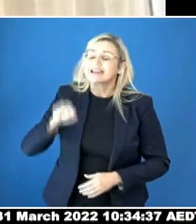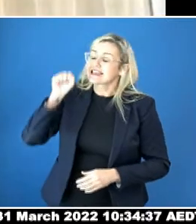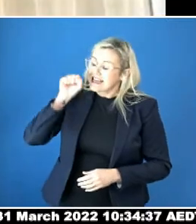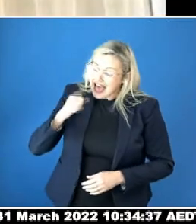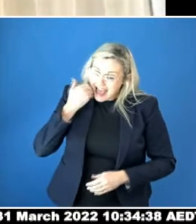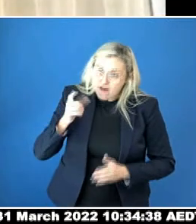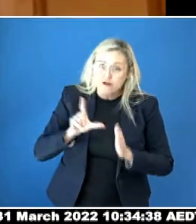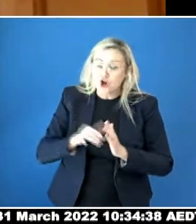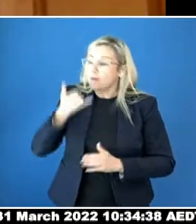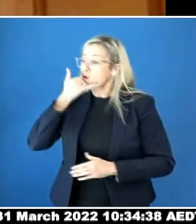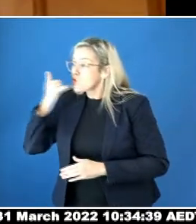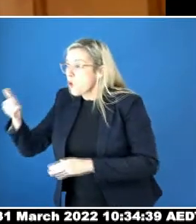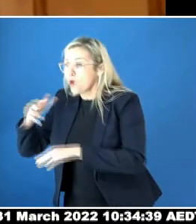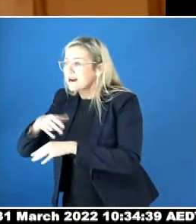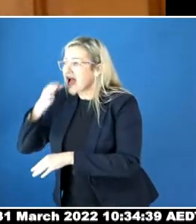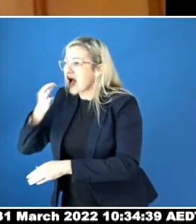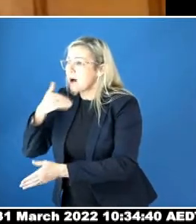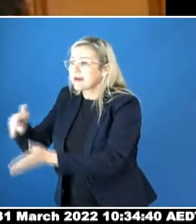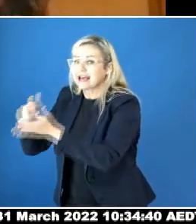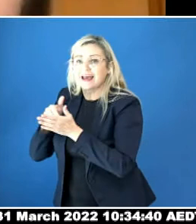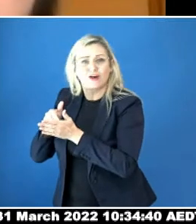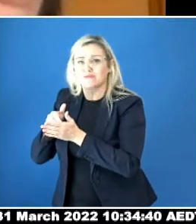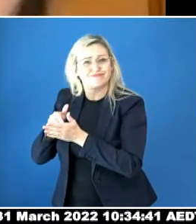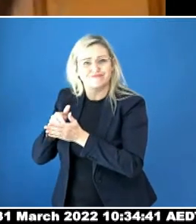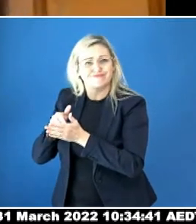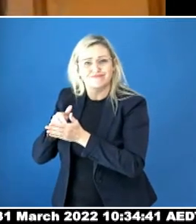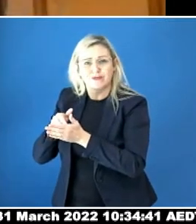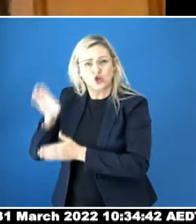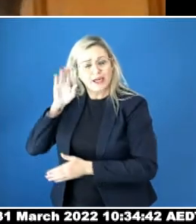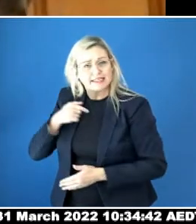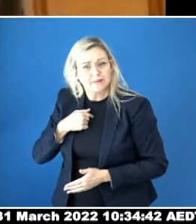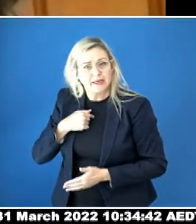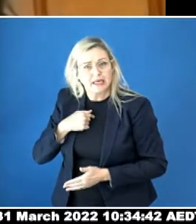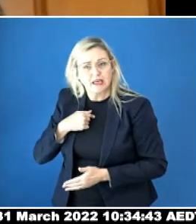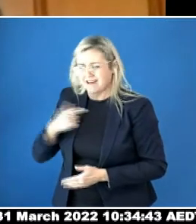Every time I called, they laughed at me.